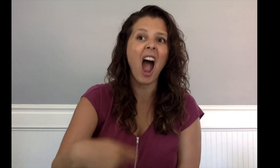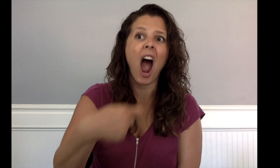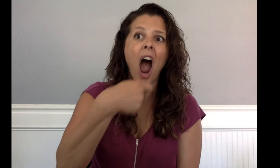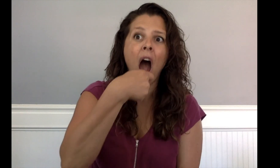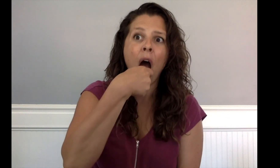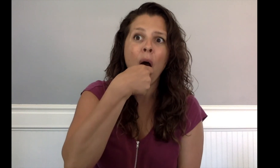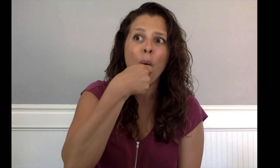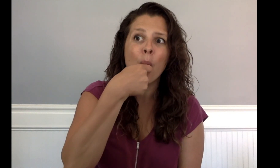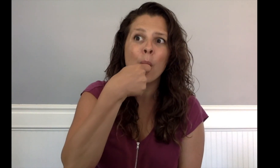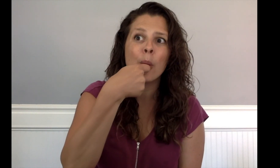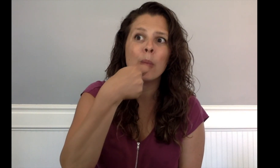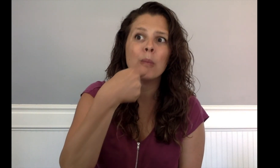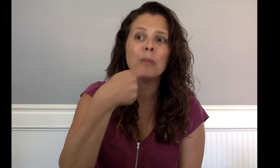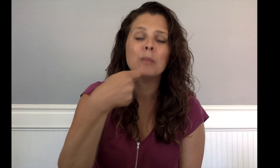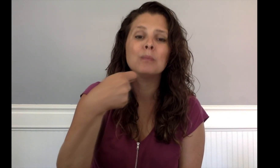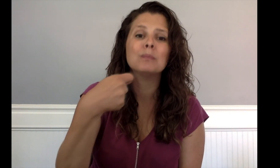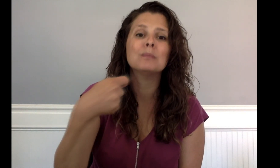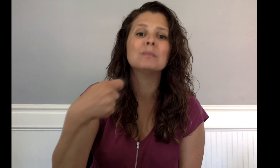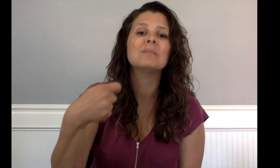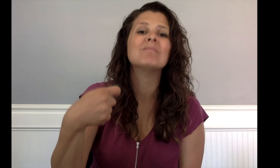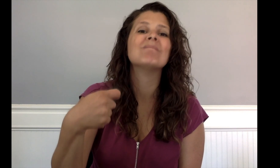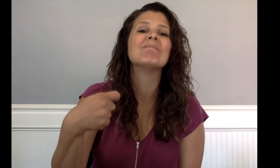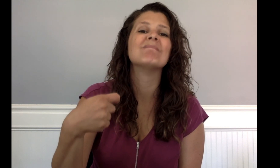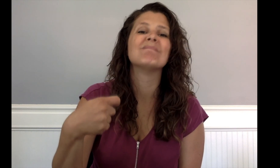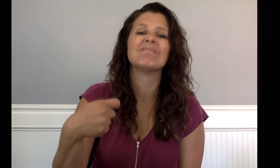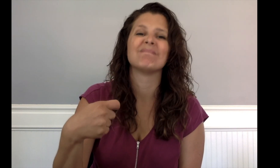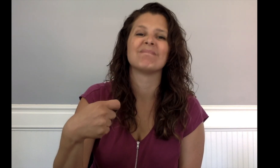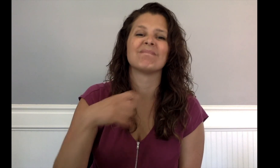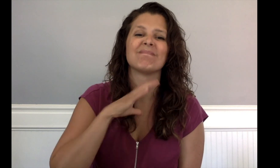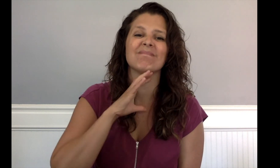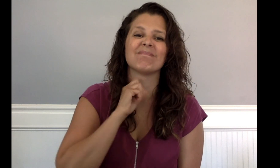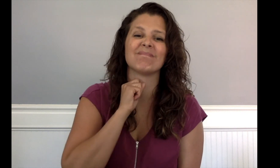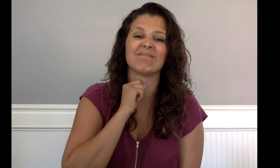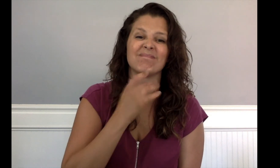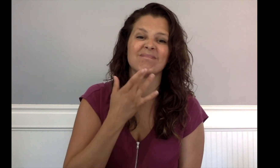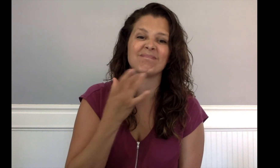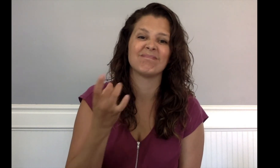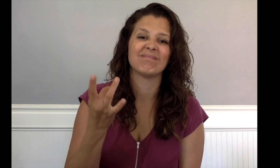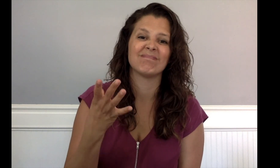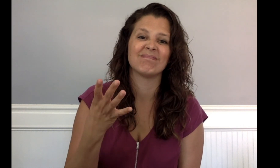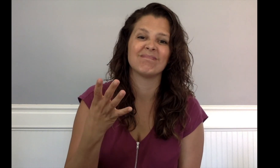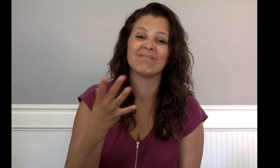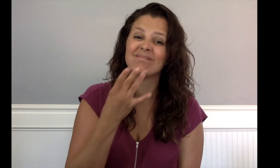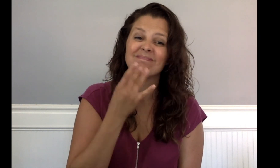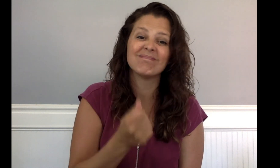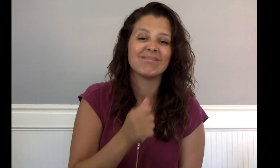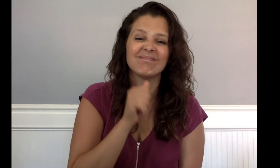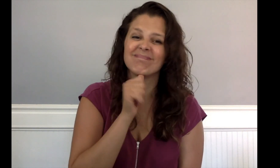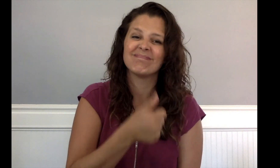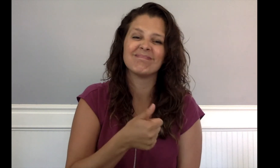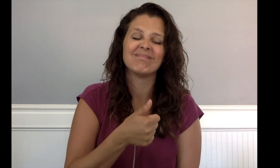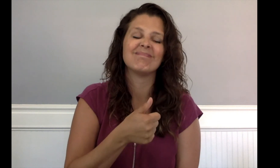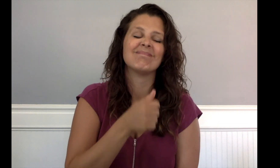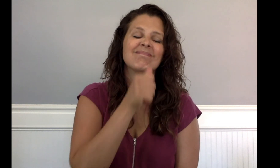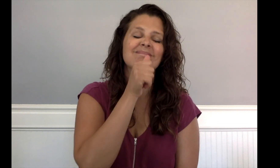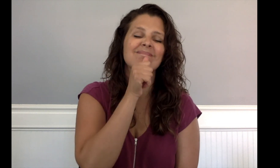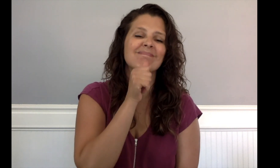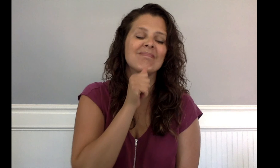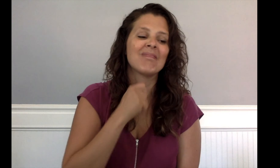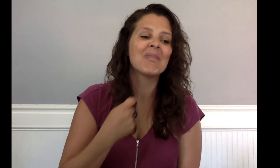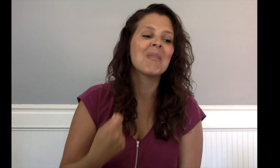It was not the best.